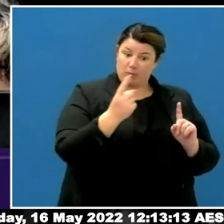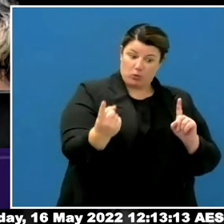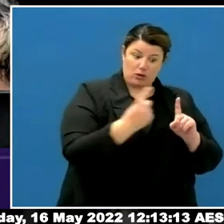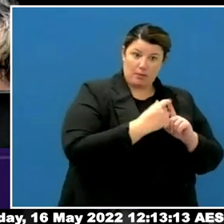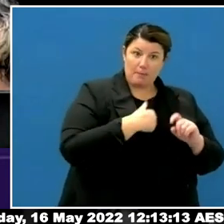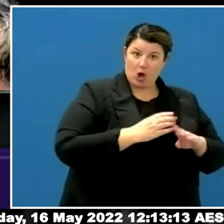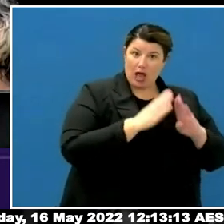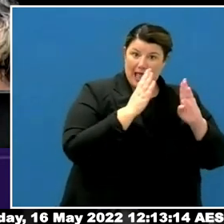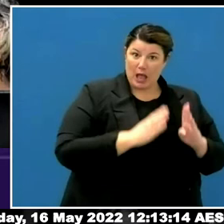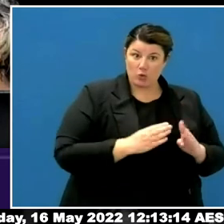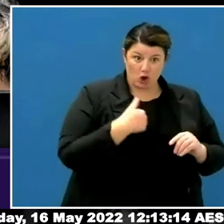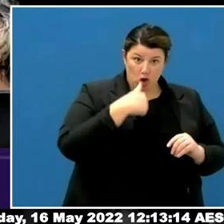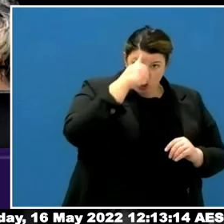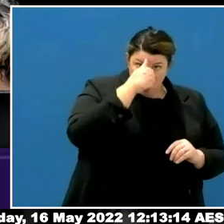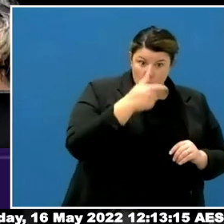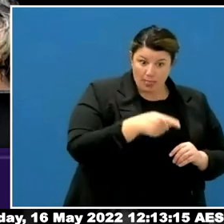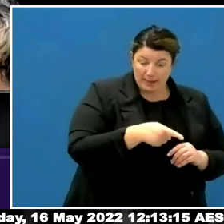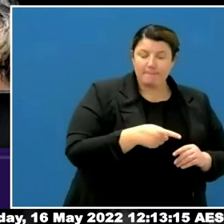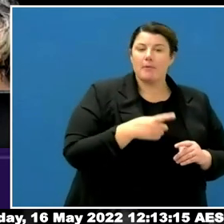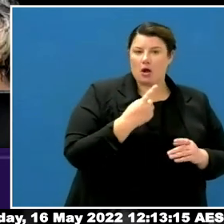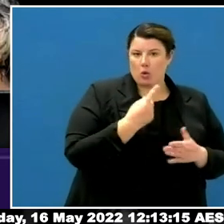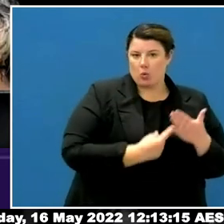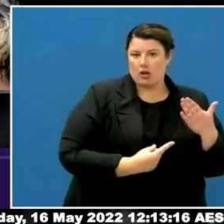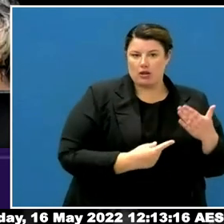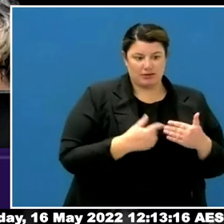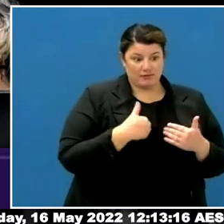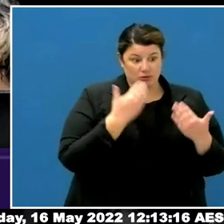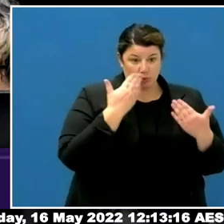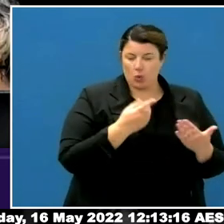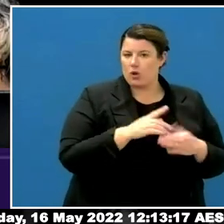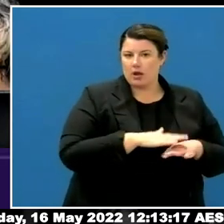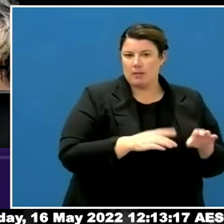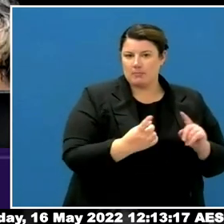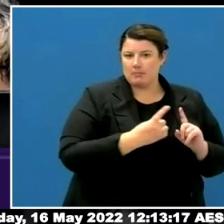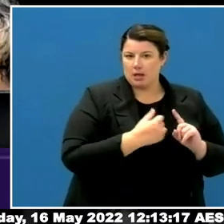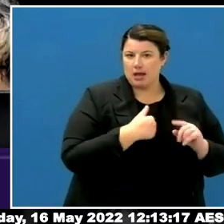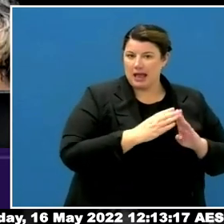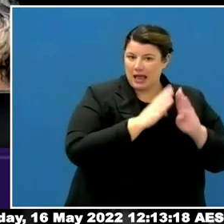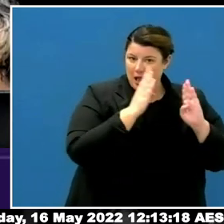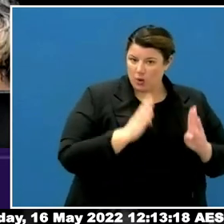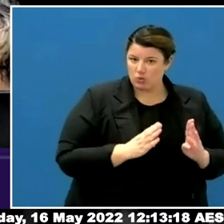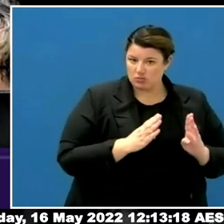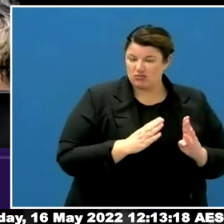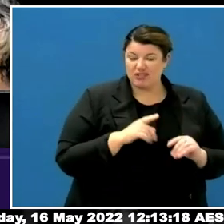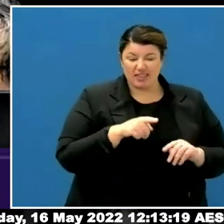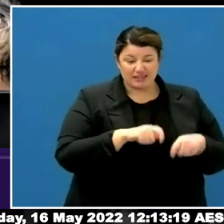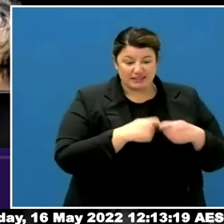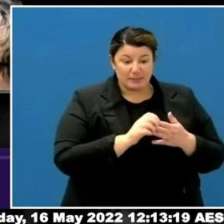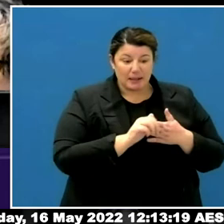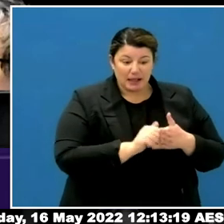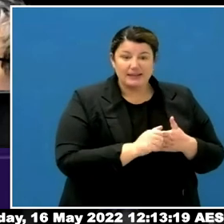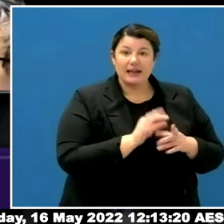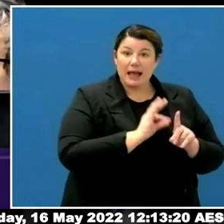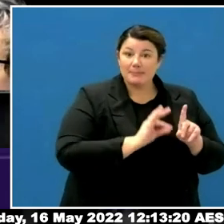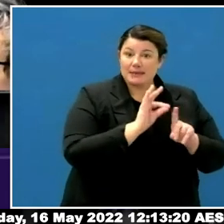was coming. MR FOGARTY: What about in terms of identifying, where there photos or -